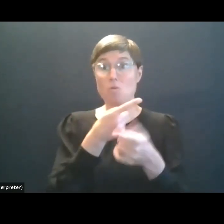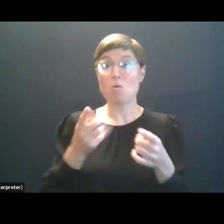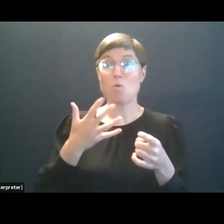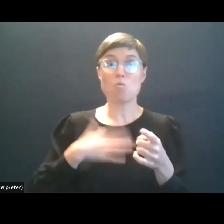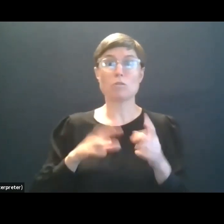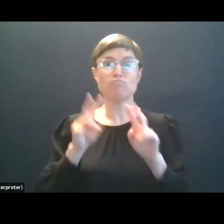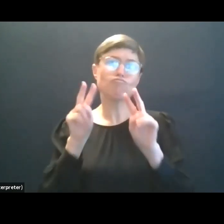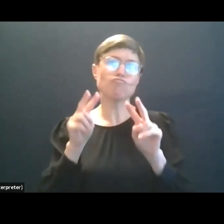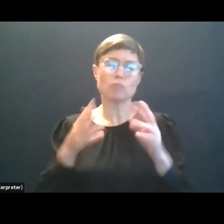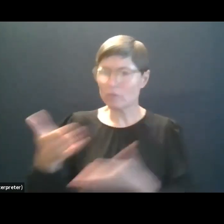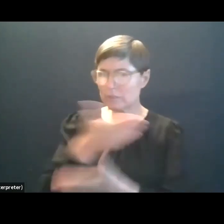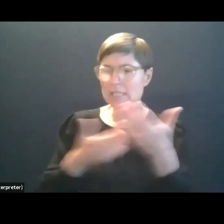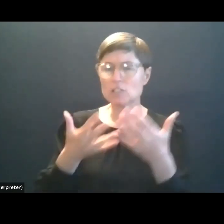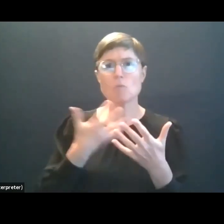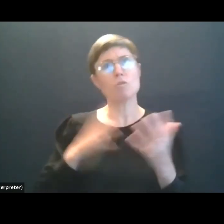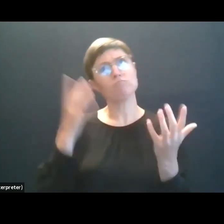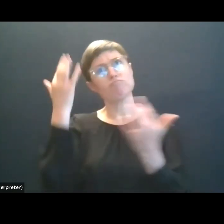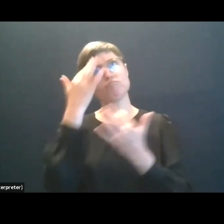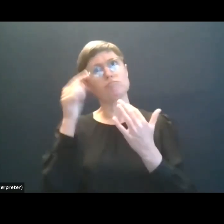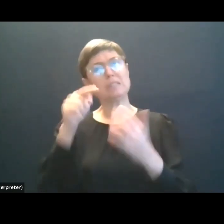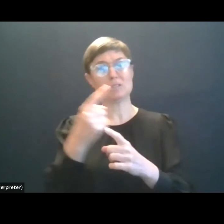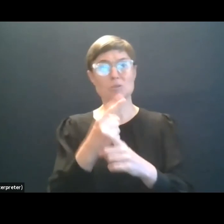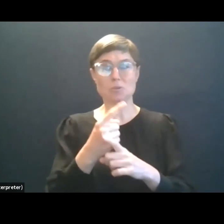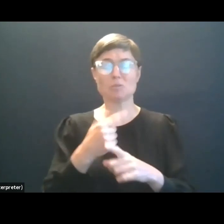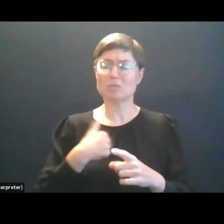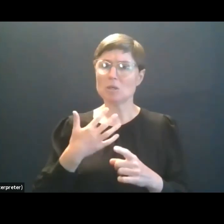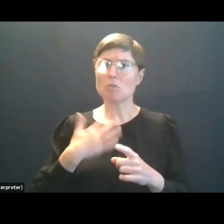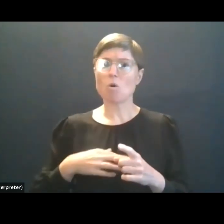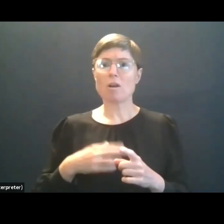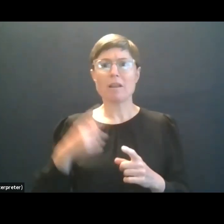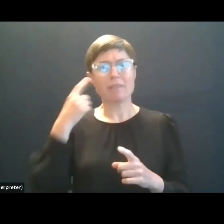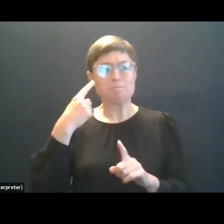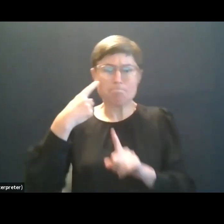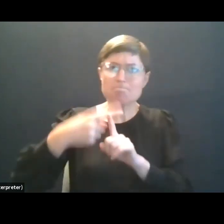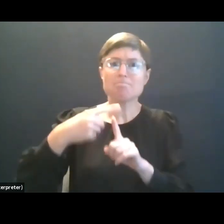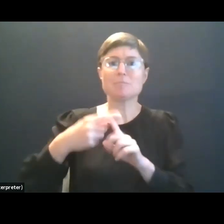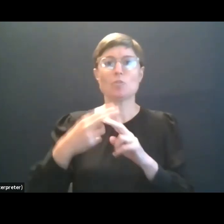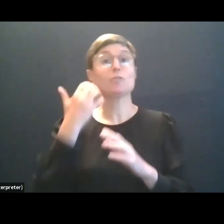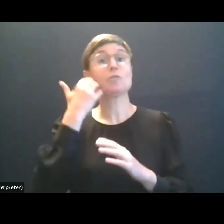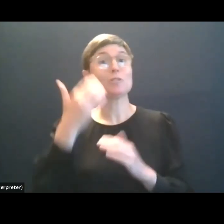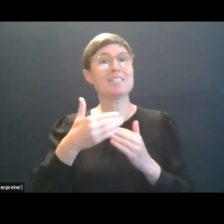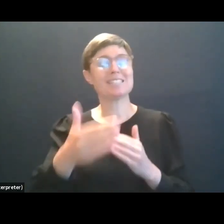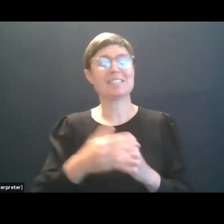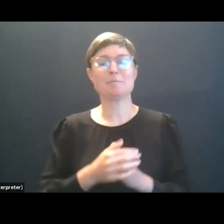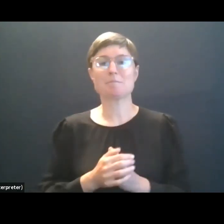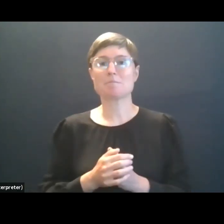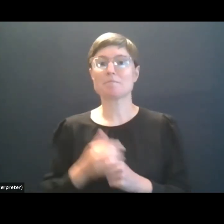these things and we do want to invest in hope for the future. So on behalf of the Victorian